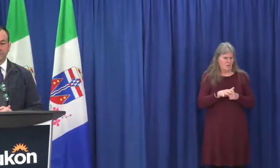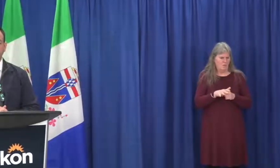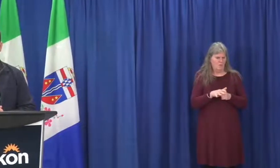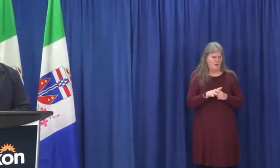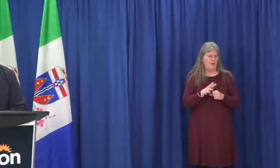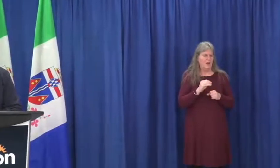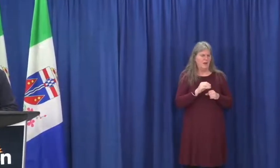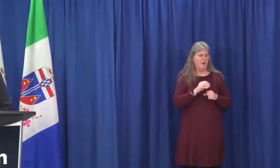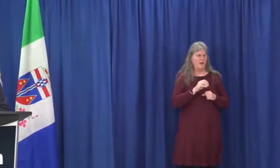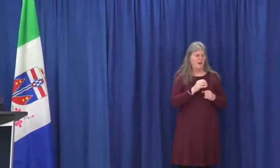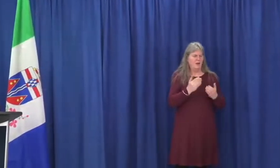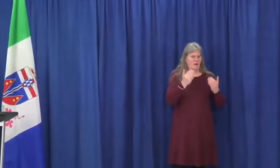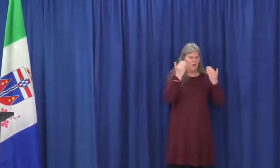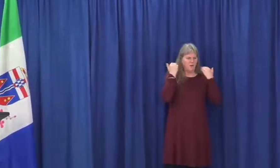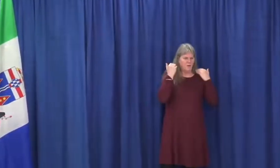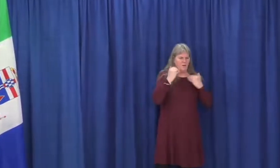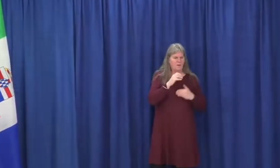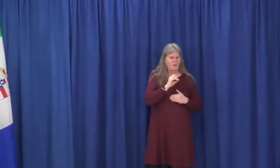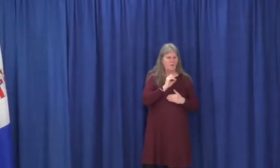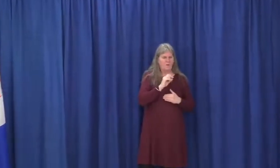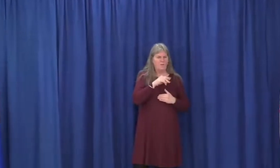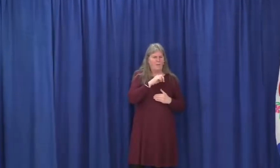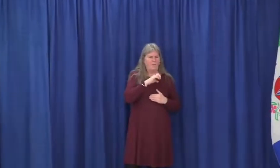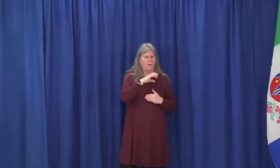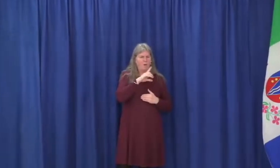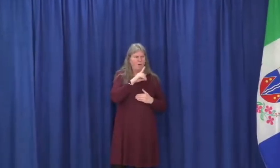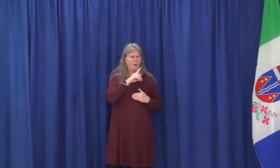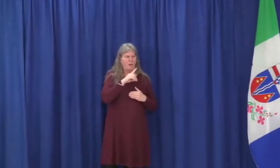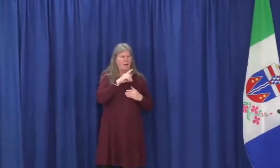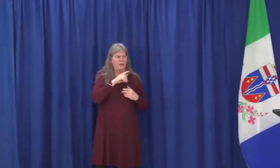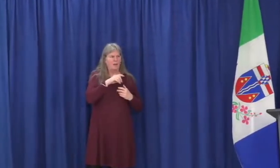of impact one another and how you guys are quantifying this? Thanks.